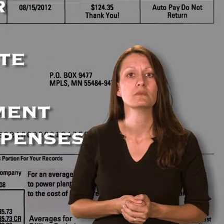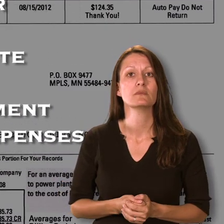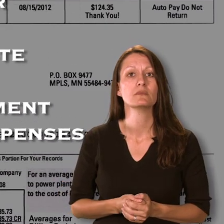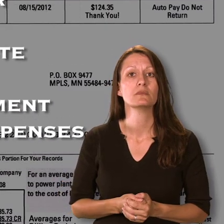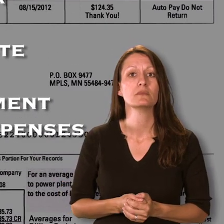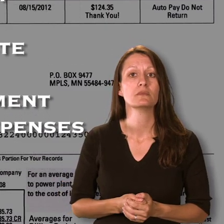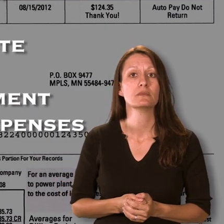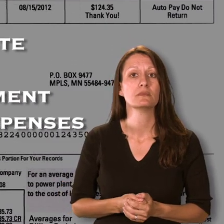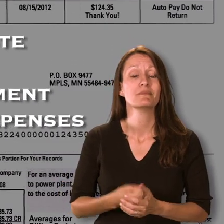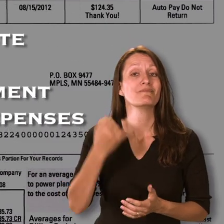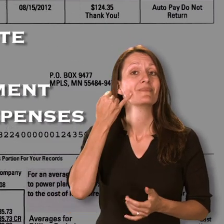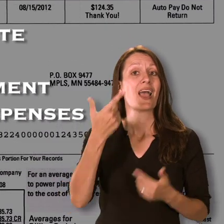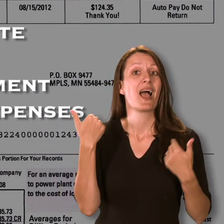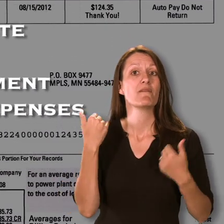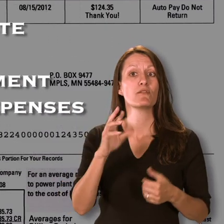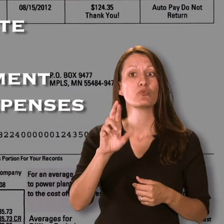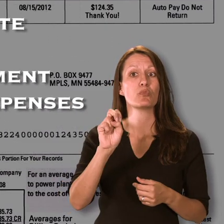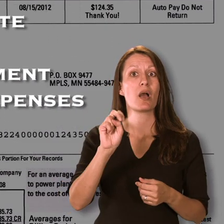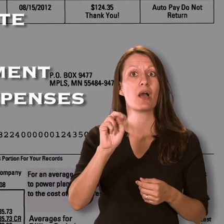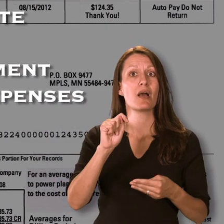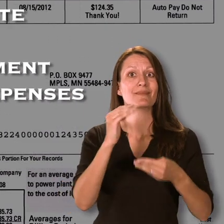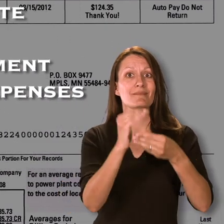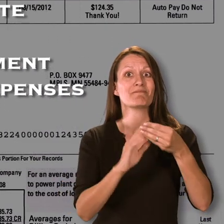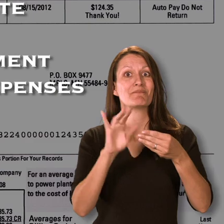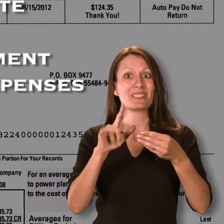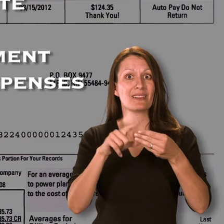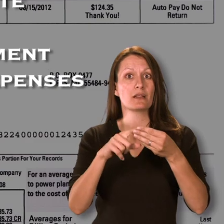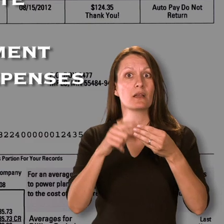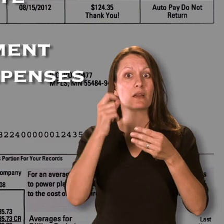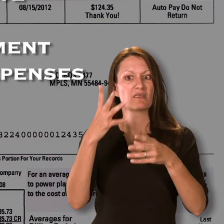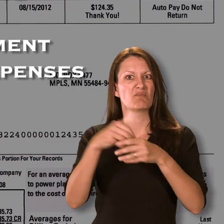A rent statement that is dated within 30 days